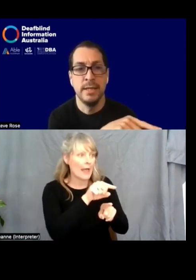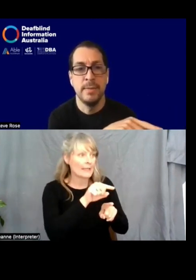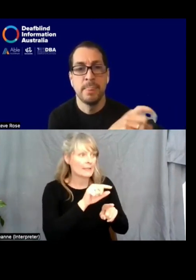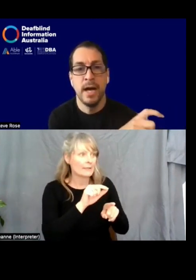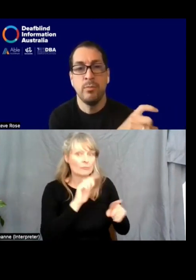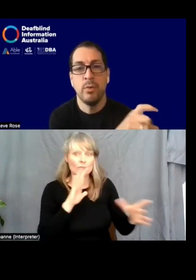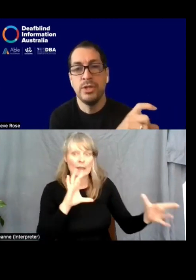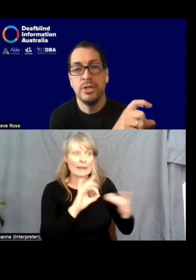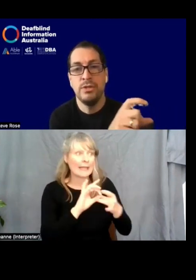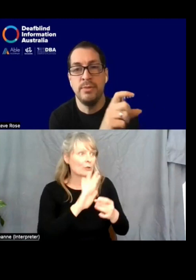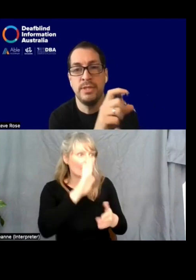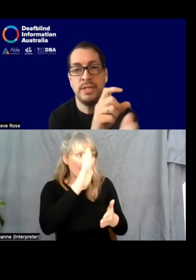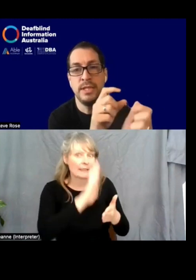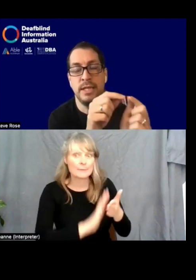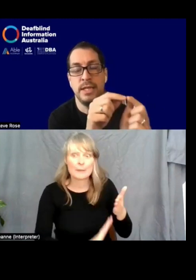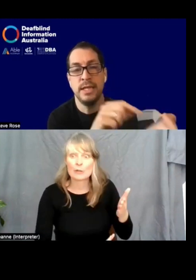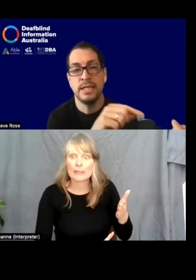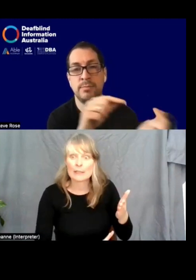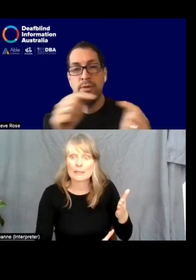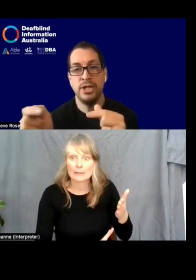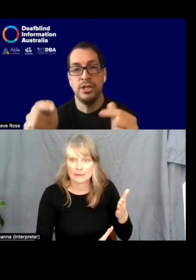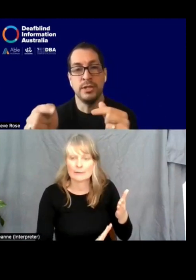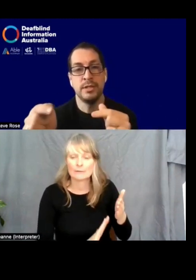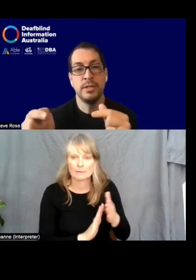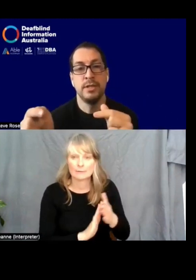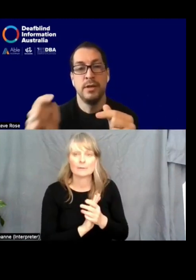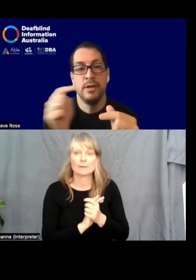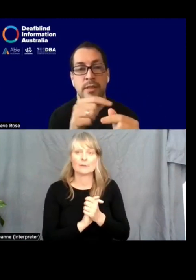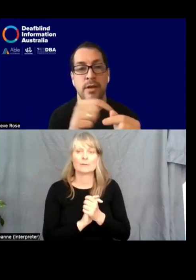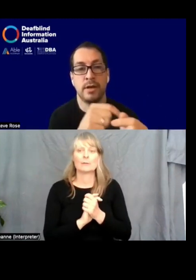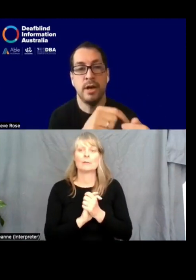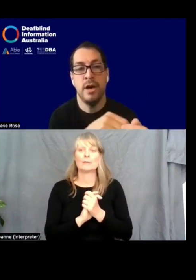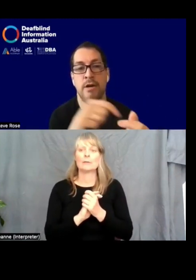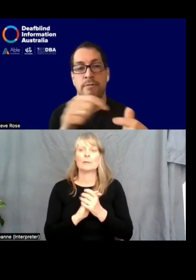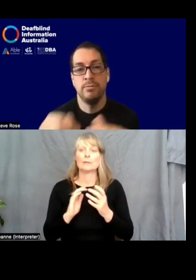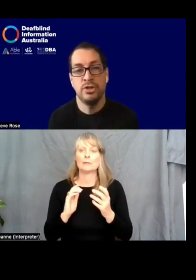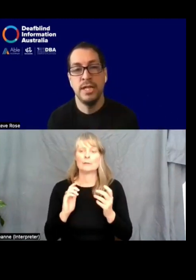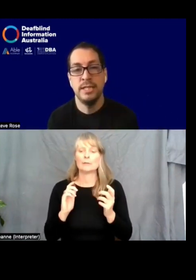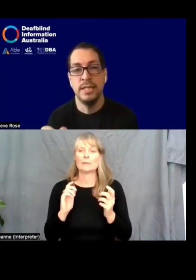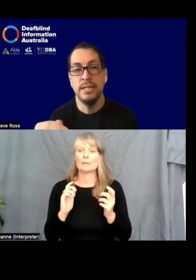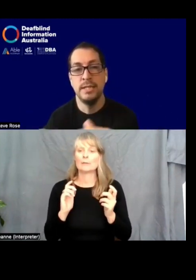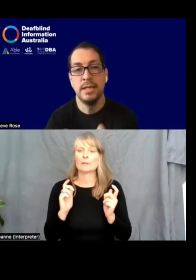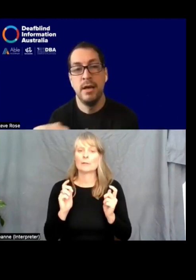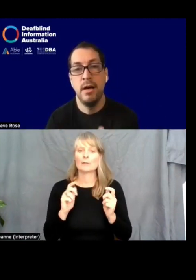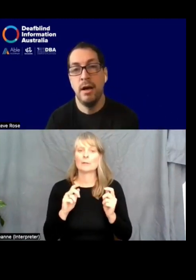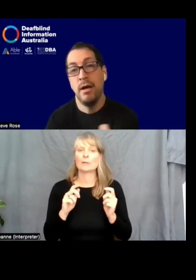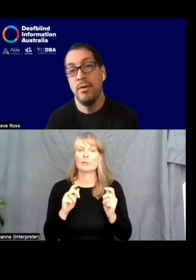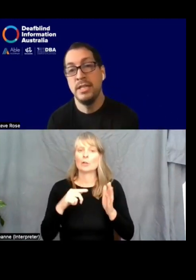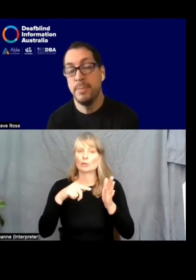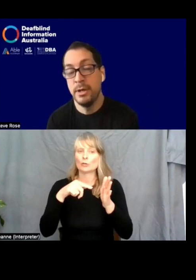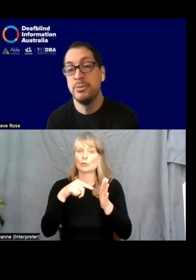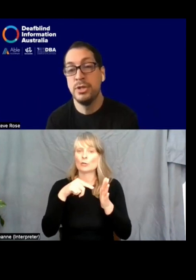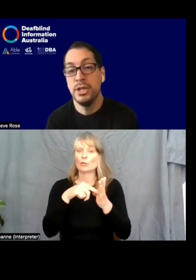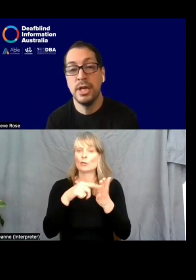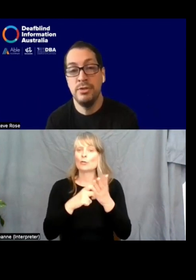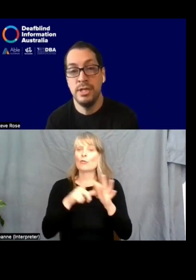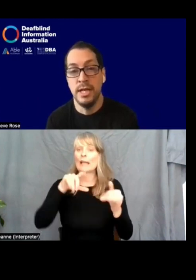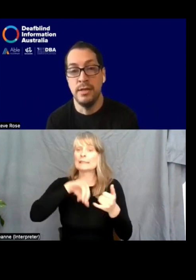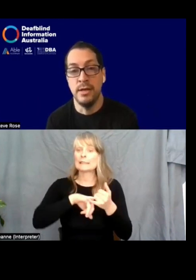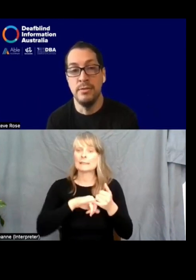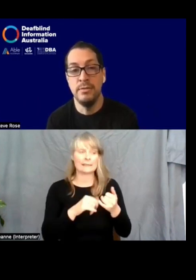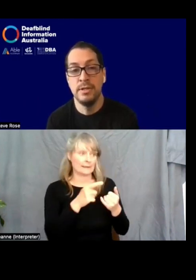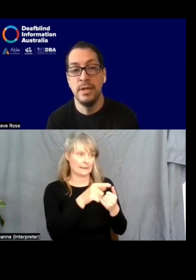What we do know is the expressions that occur from traces, it's possible to negotiate those